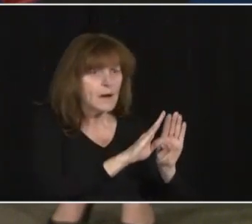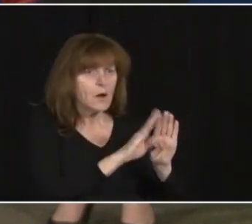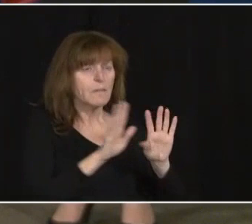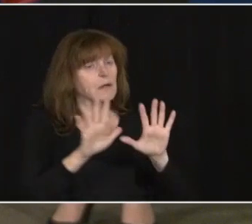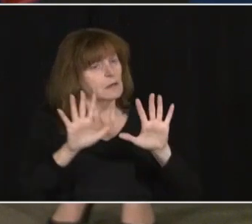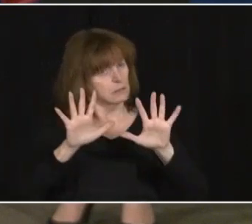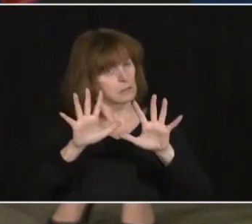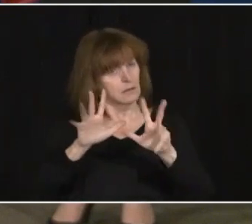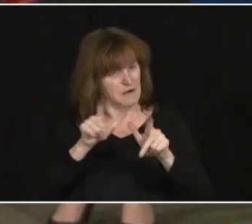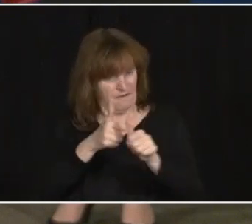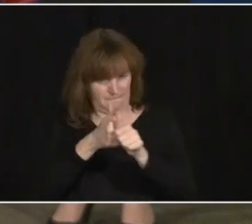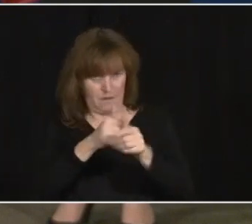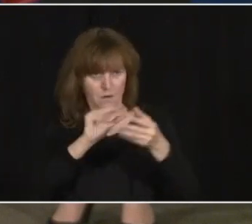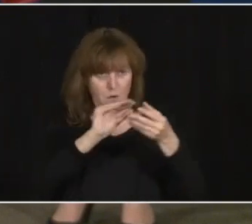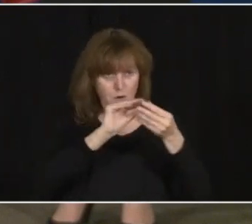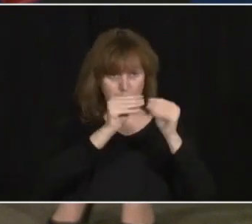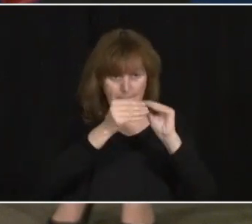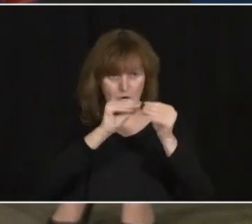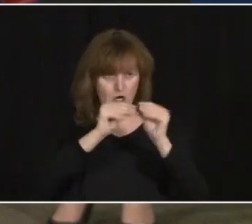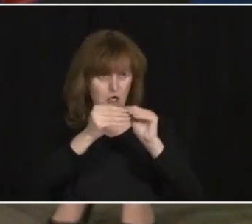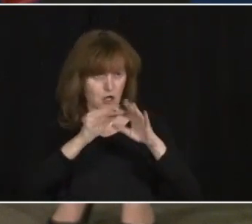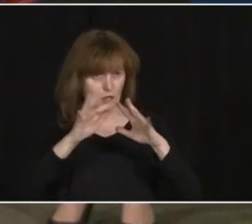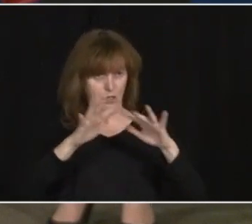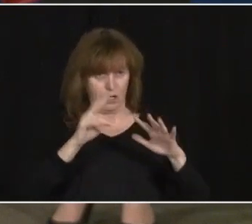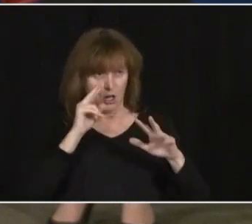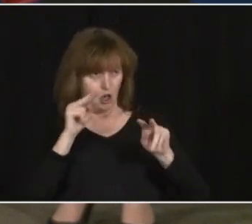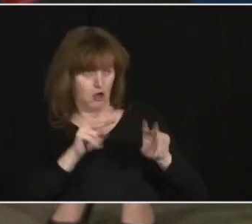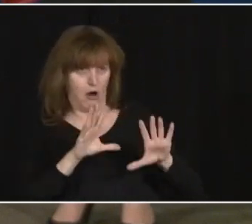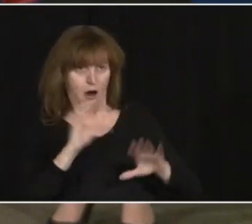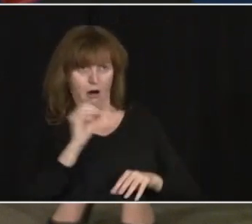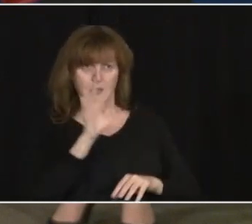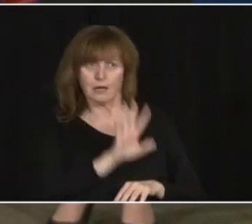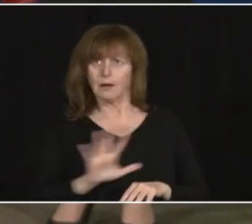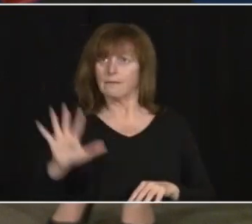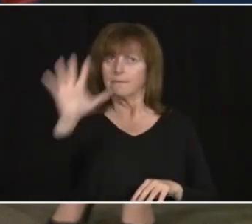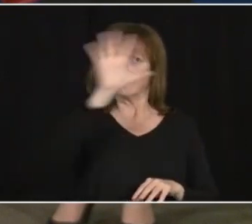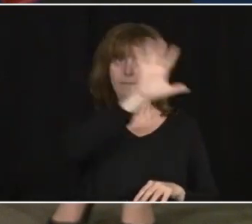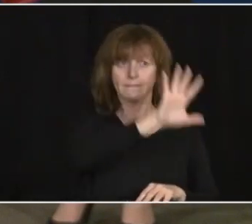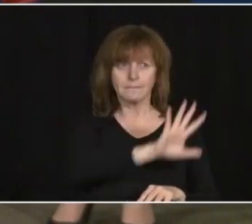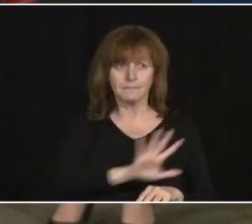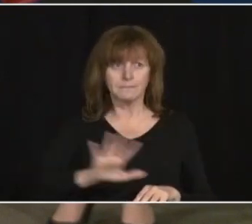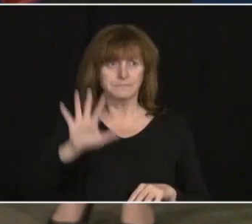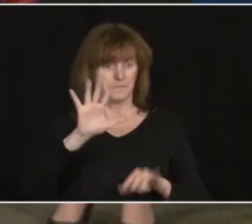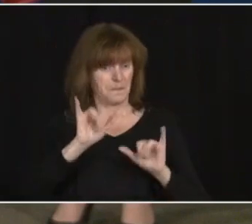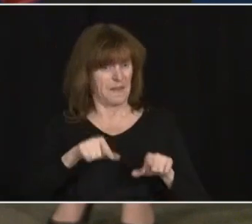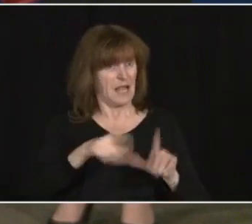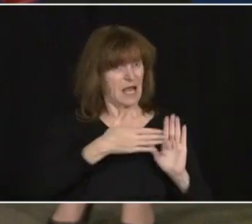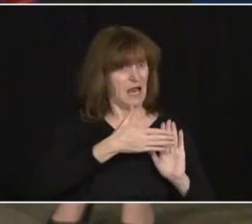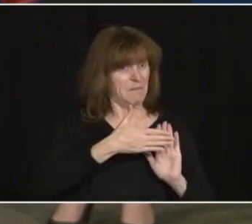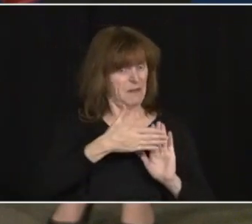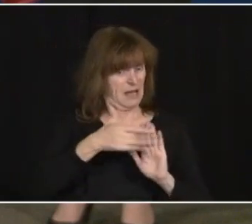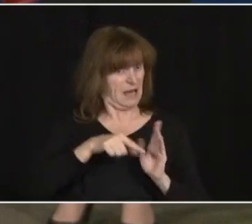That framework must have a strict criteria and keep